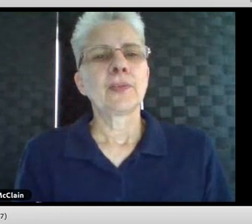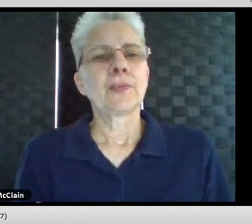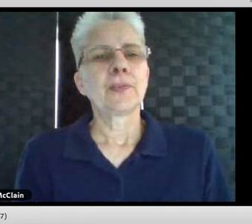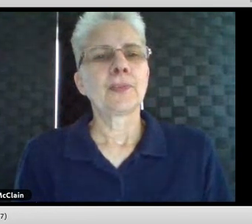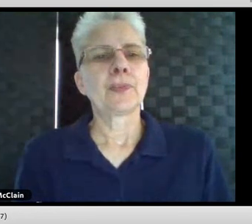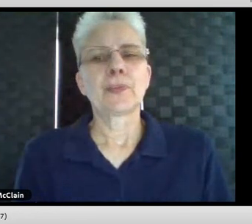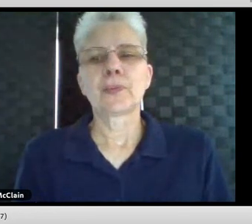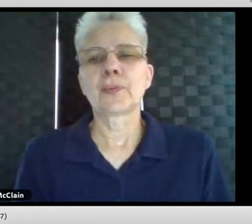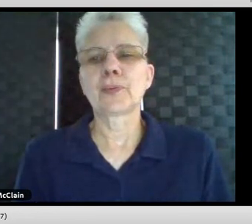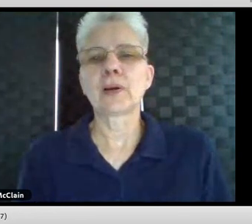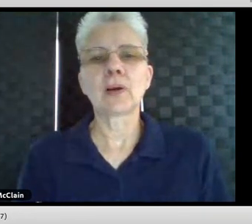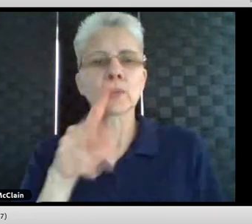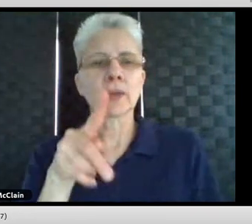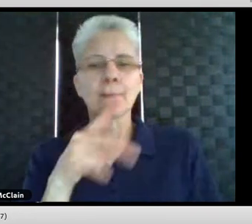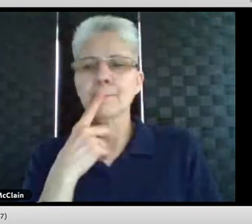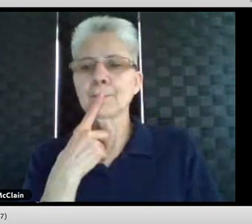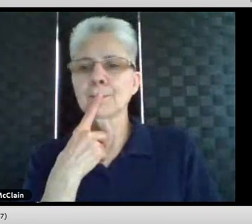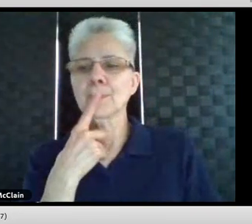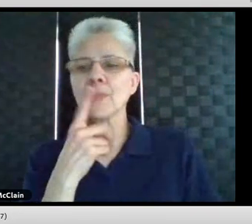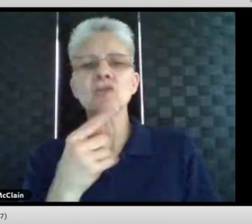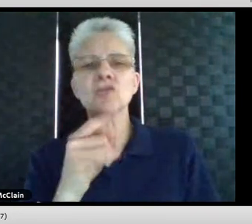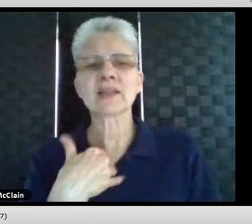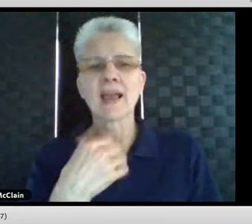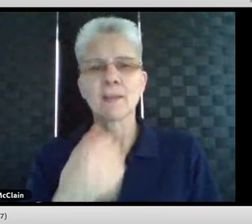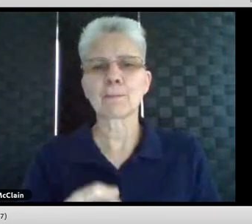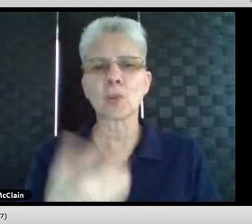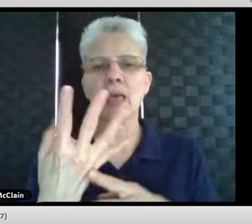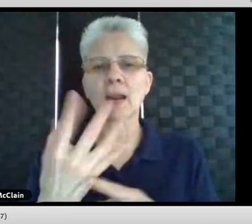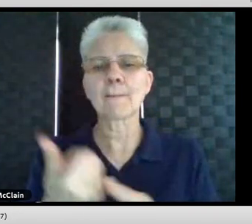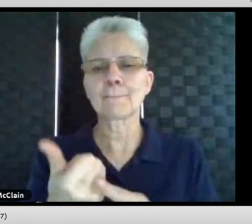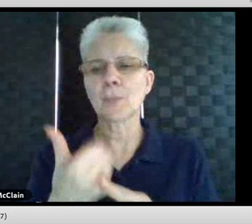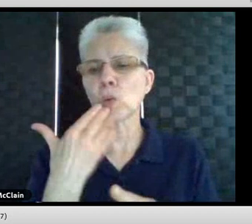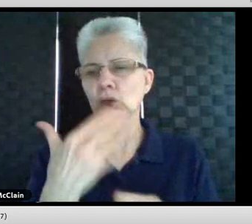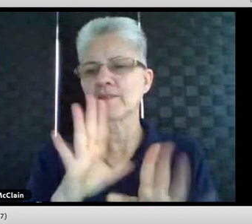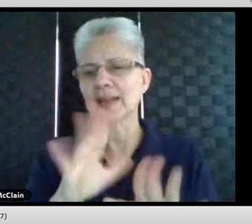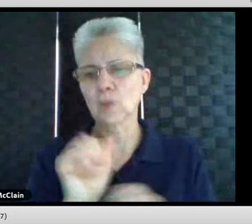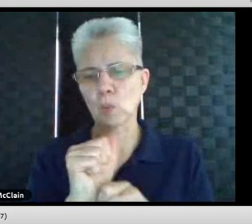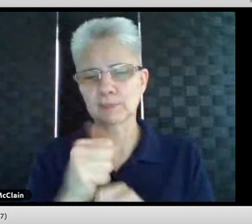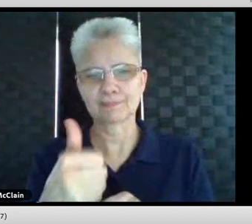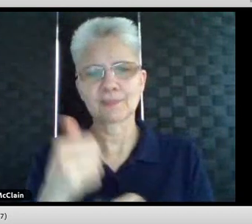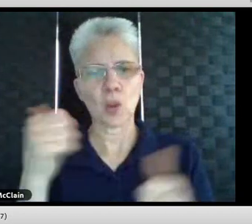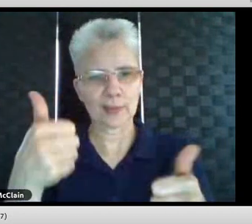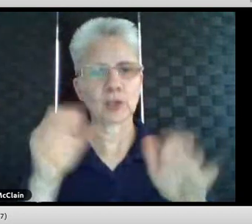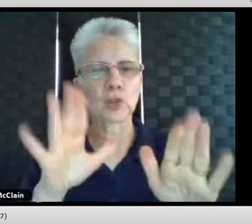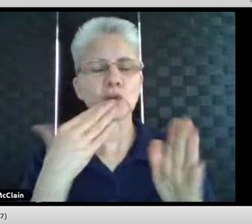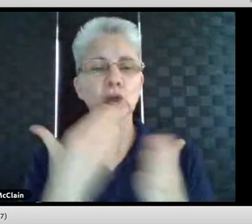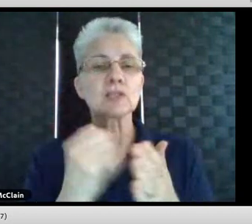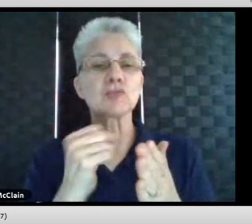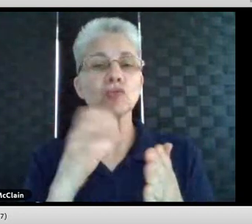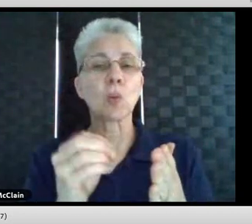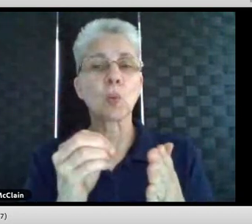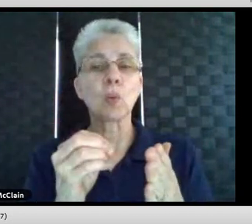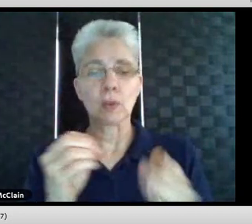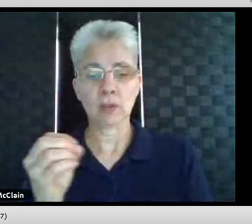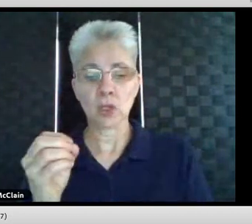Okay, so just have that up. Okay, fantastic, it worked. Yay! Okay, so you can play with this.